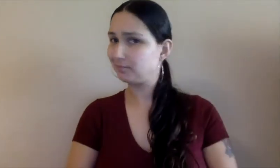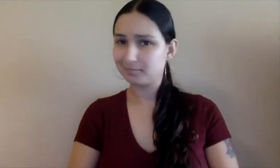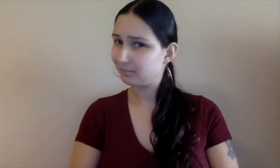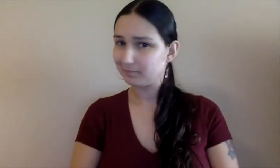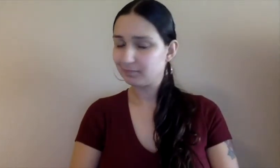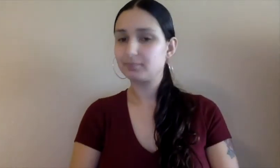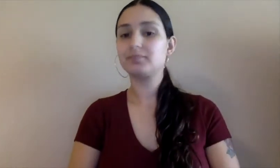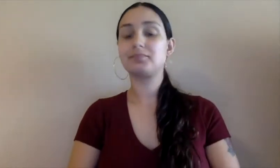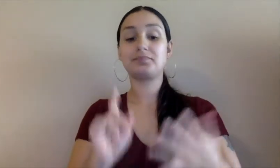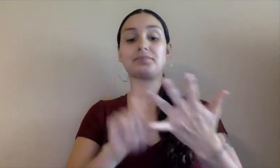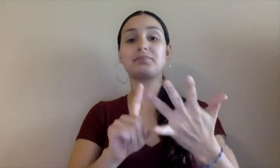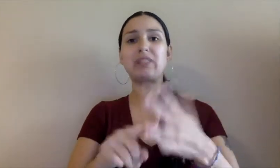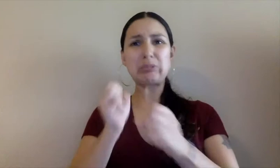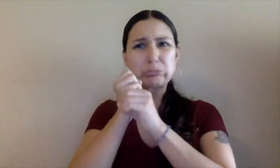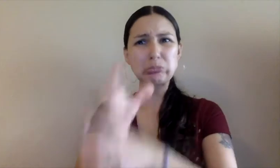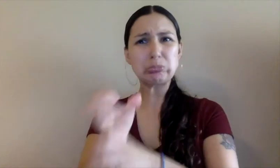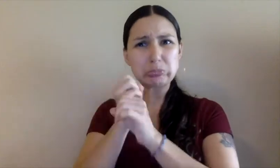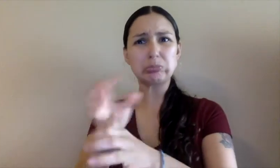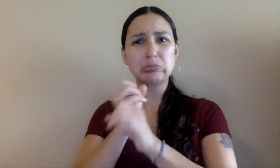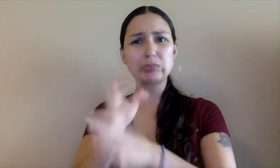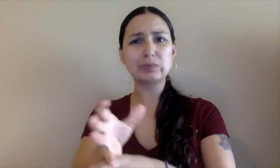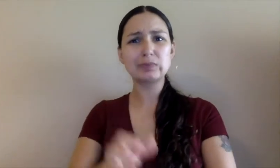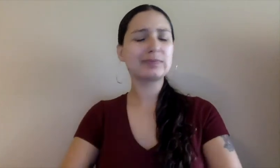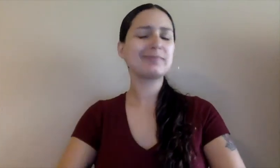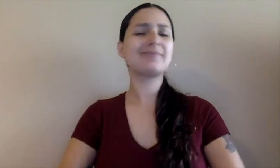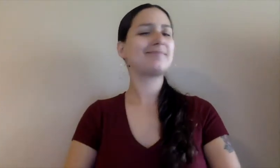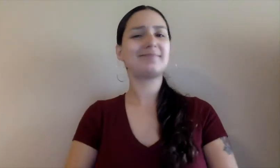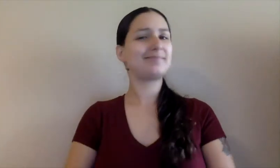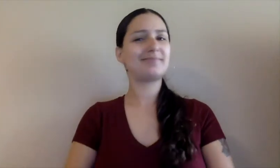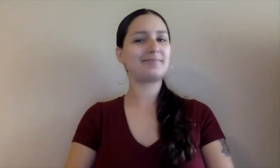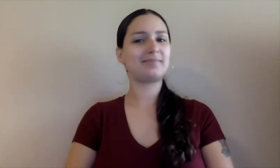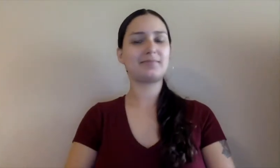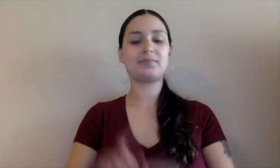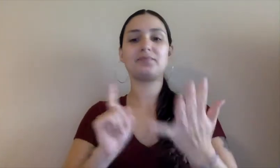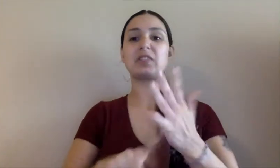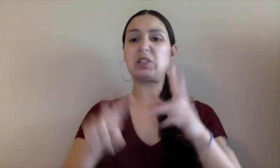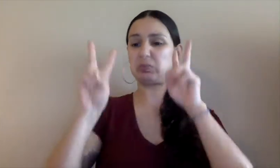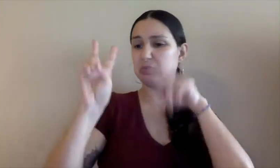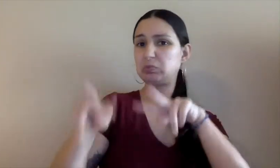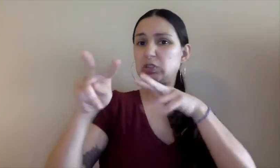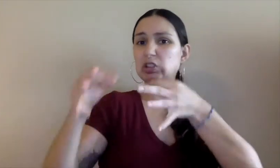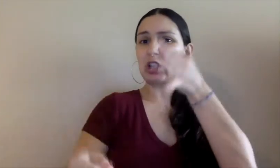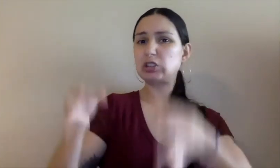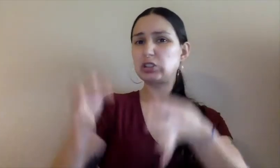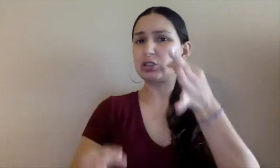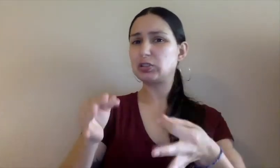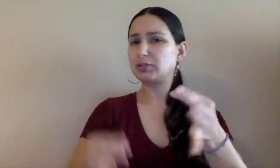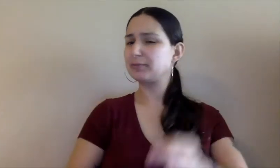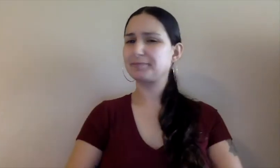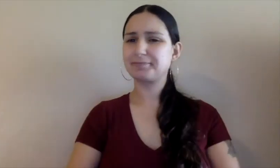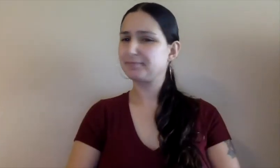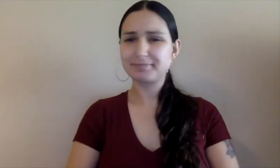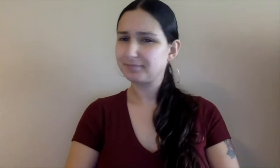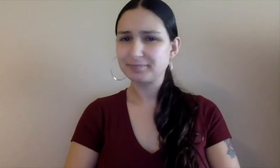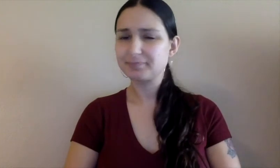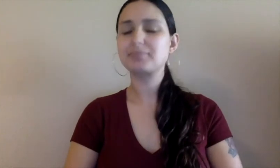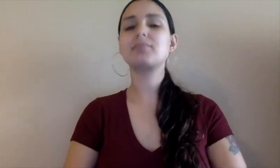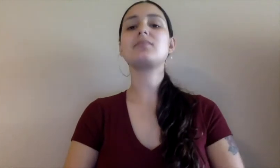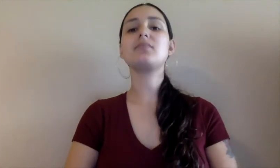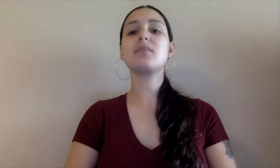Yelling. Judgement.